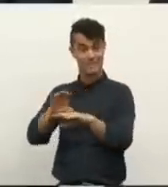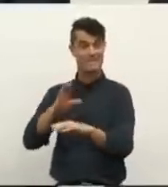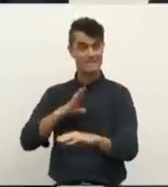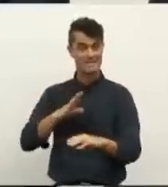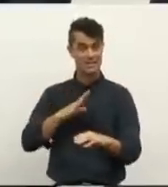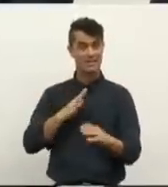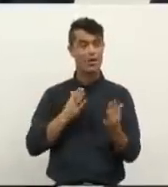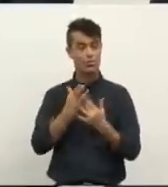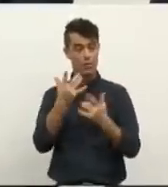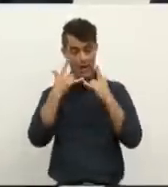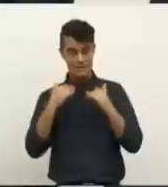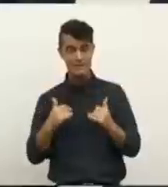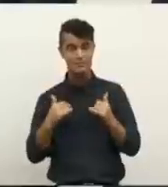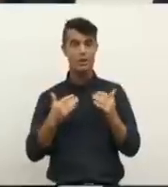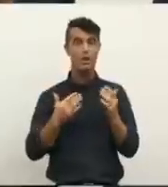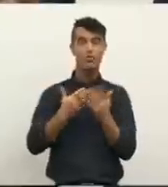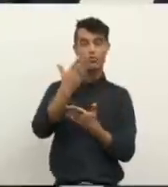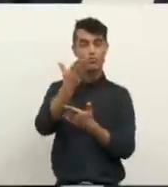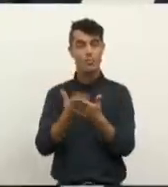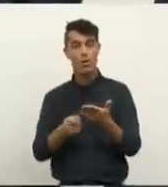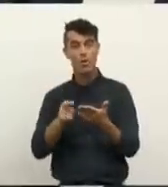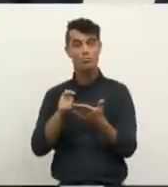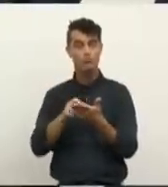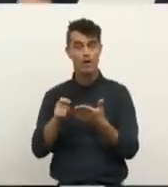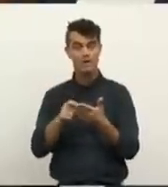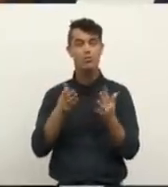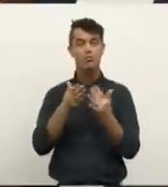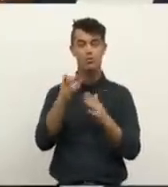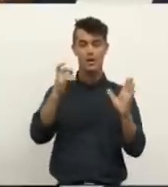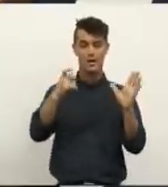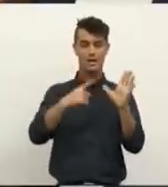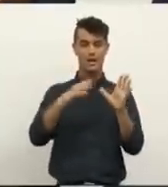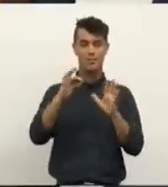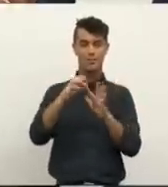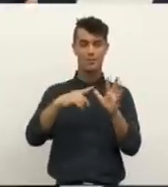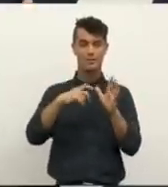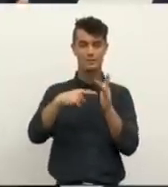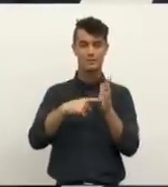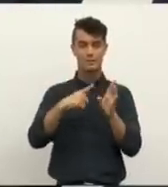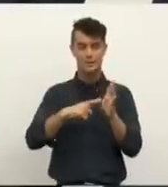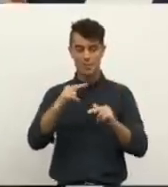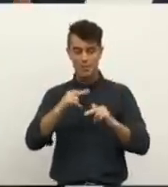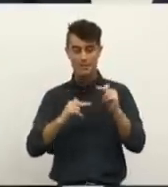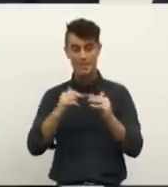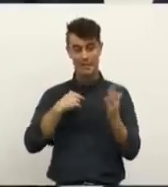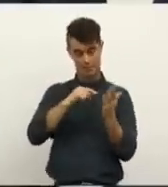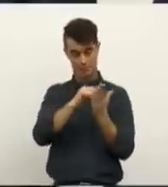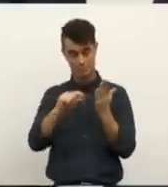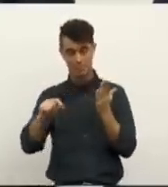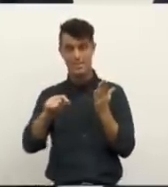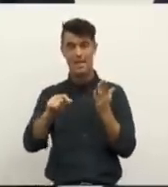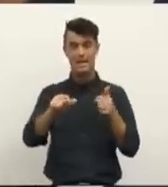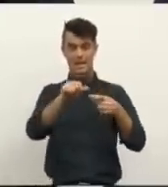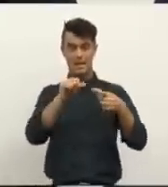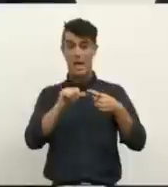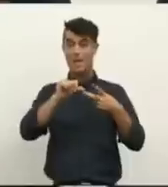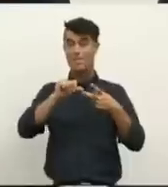and that's got to go in your capacity building budget, and then the money for your purchase, etcetera, goes into your capital,